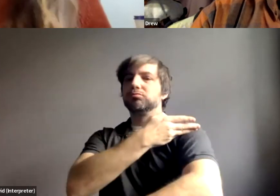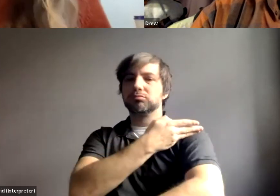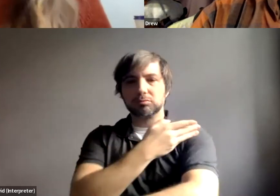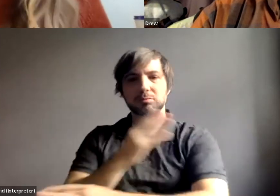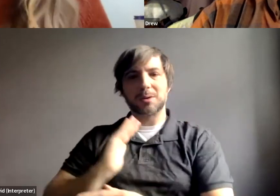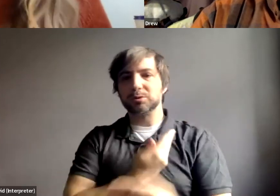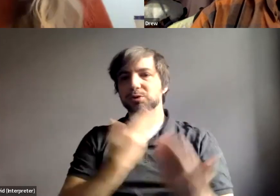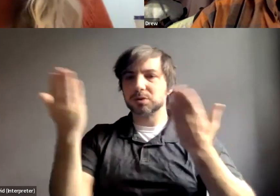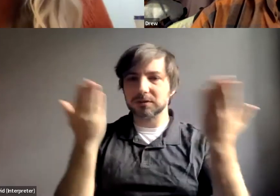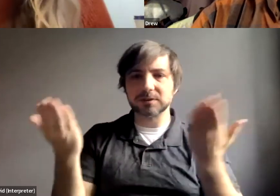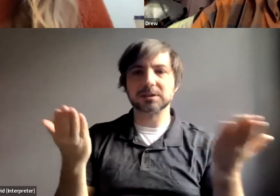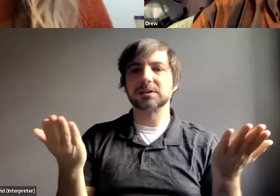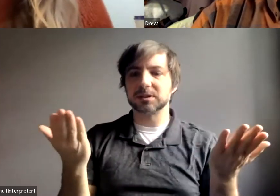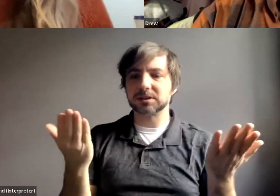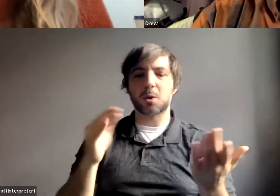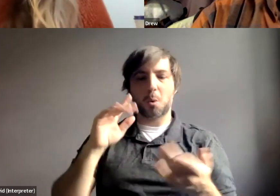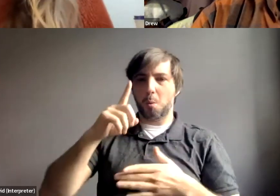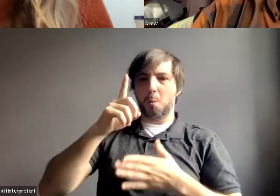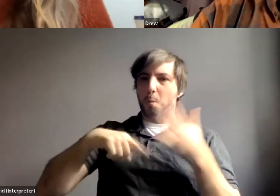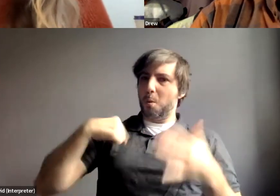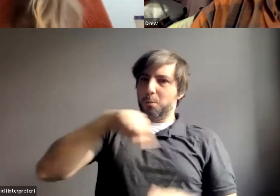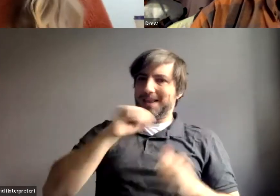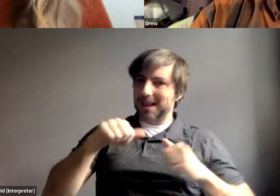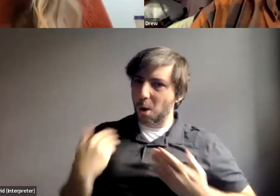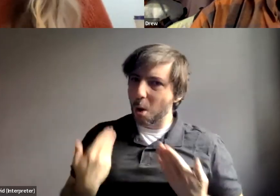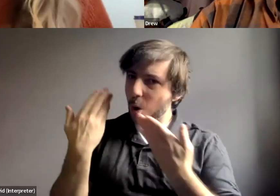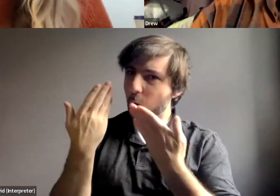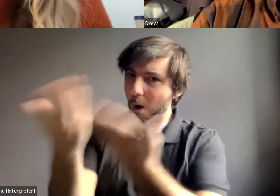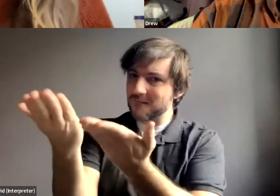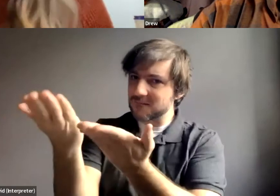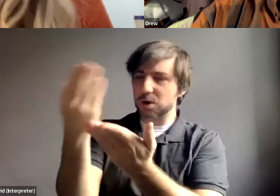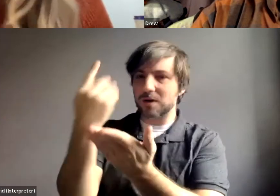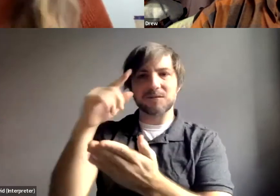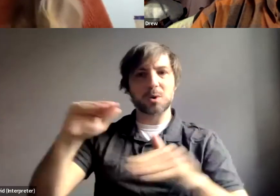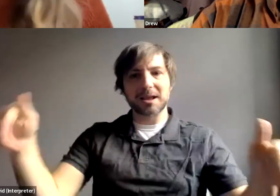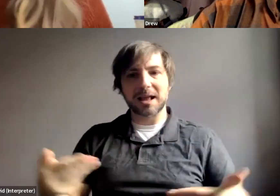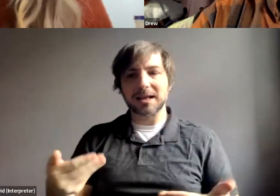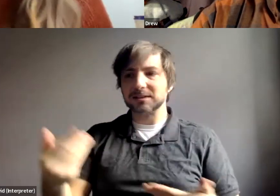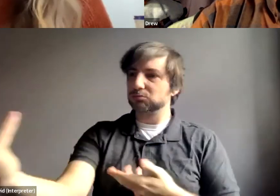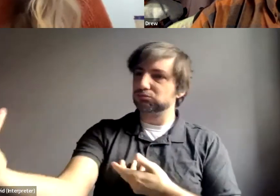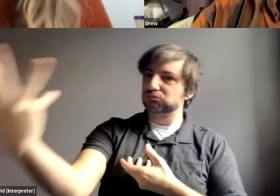we offer to guests to be more inclusive , but like most organizations, we have a